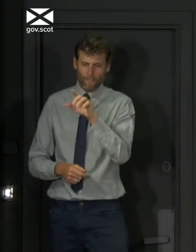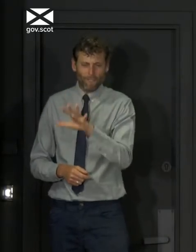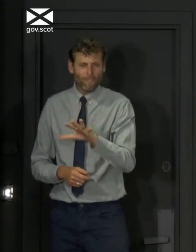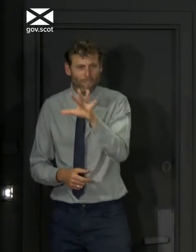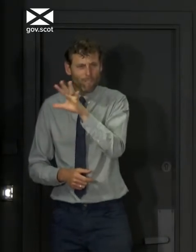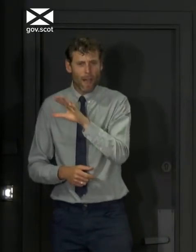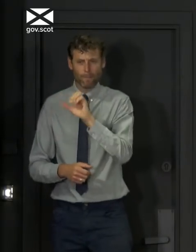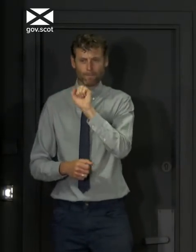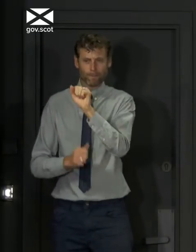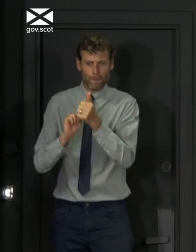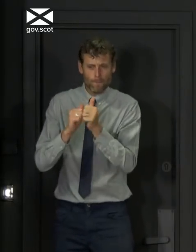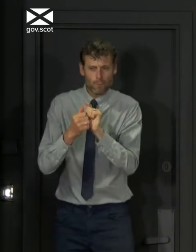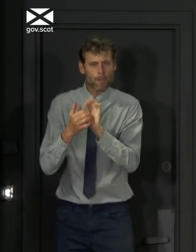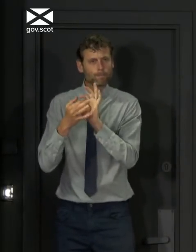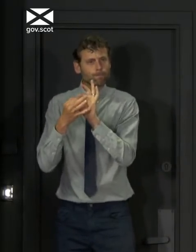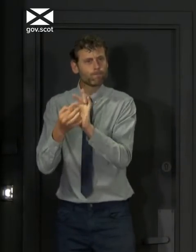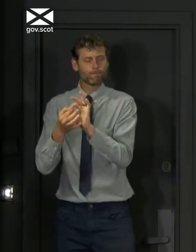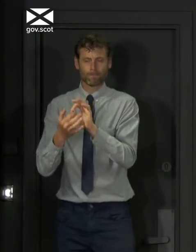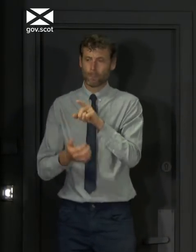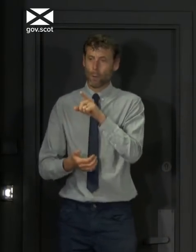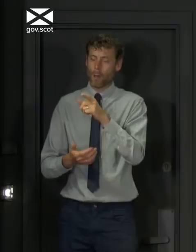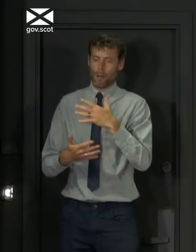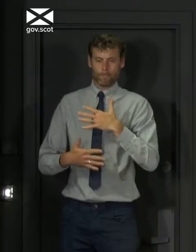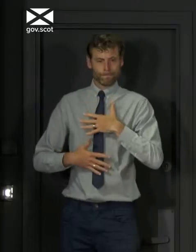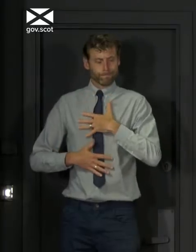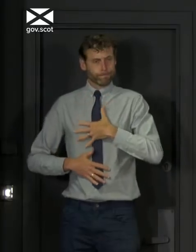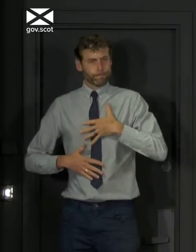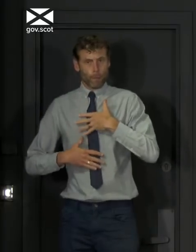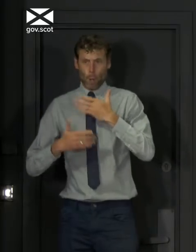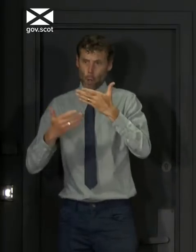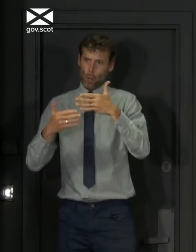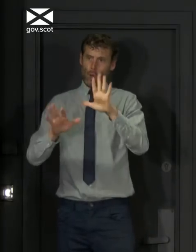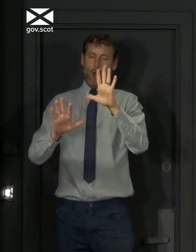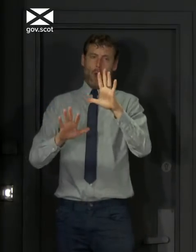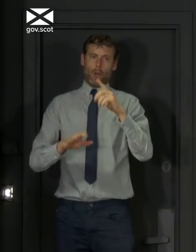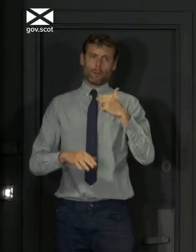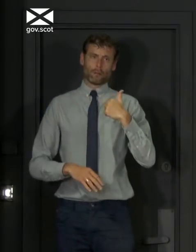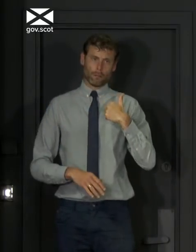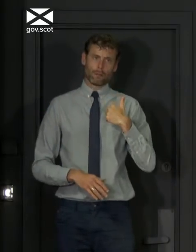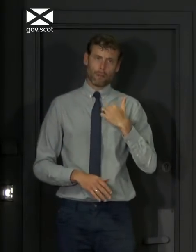to everyone behind these statistics who has lost a loved one as a result of this illness.